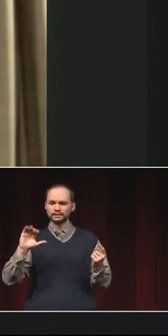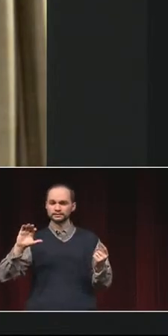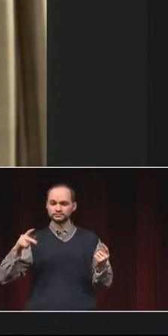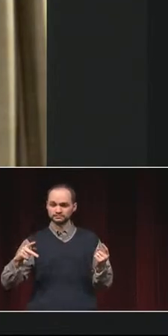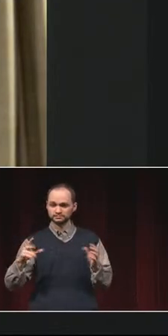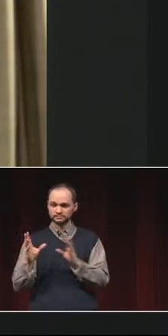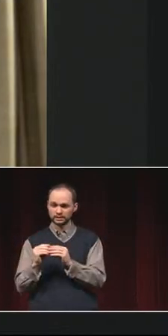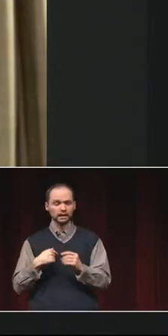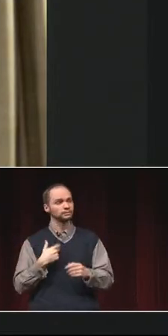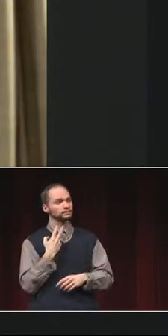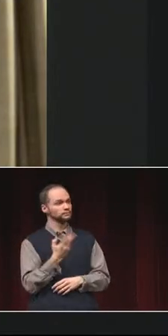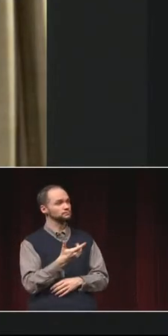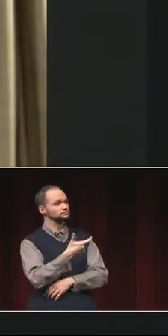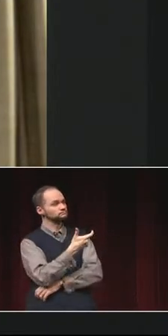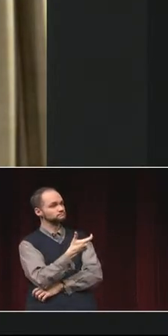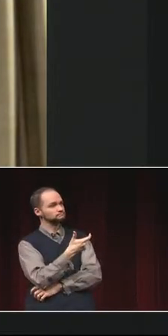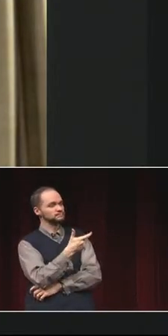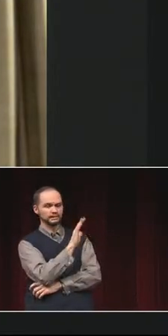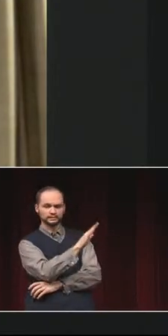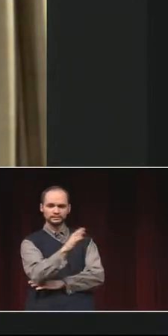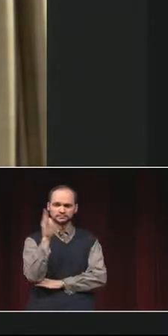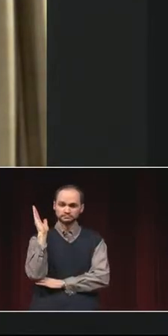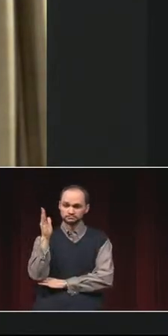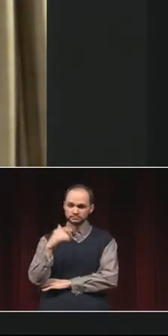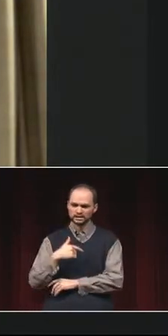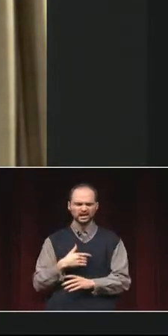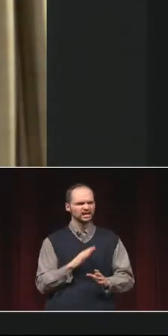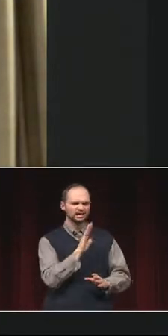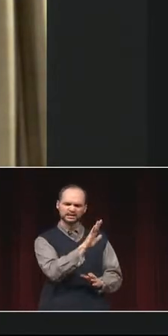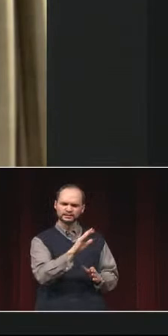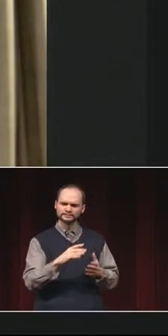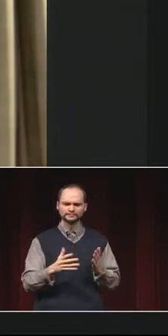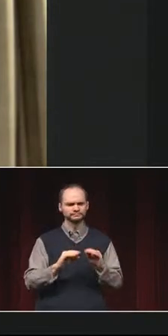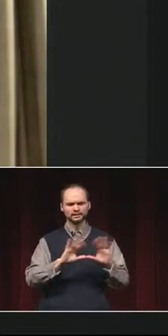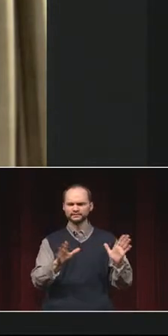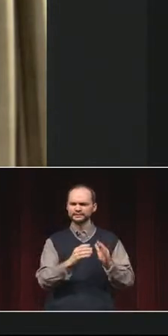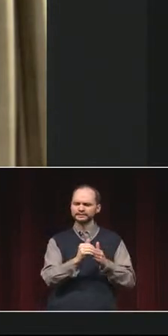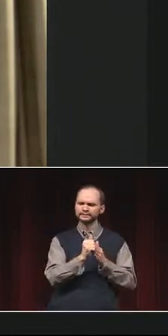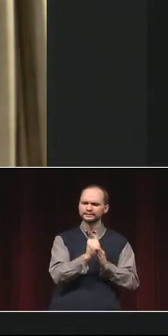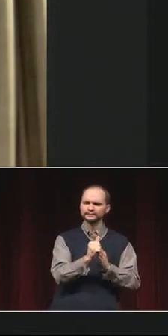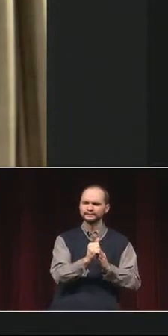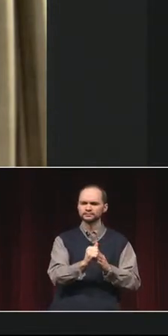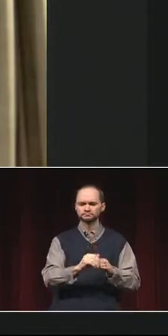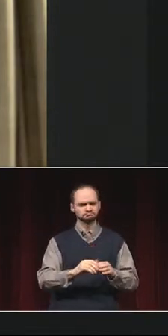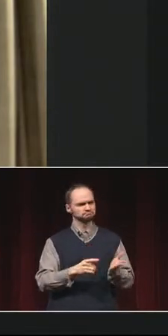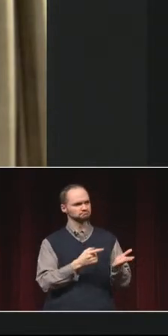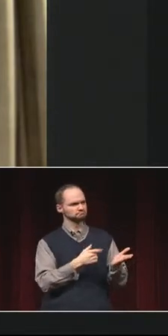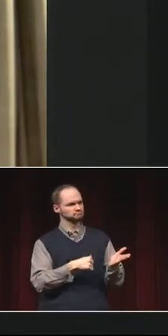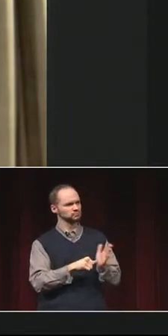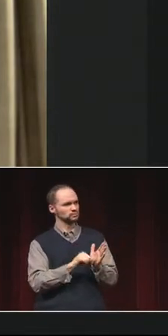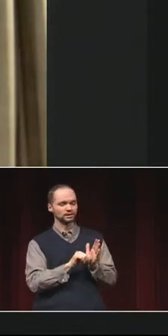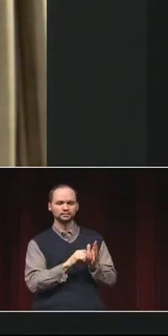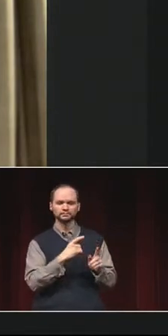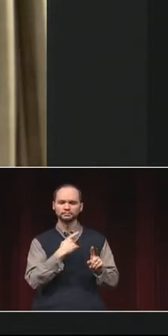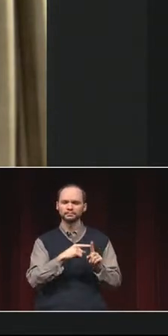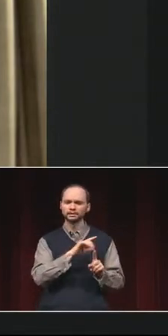I was impressed not only with his leadership, but the delivery of his message that evening.